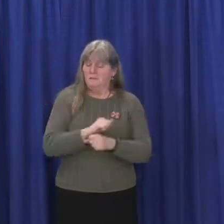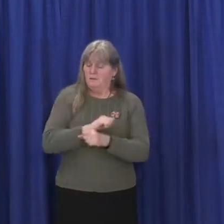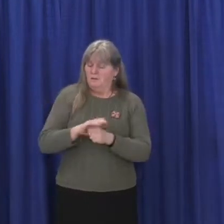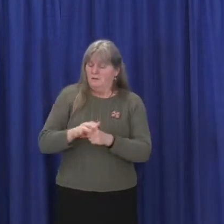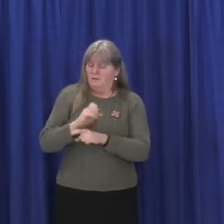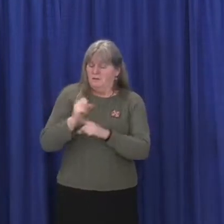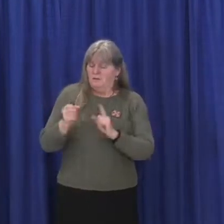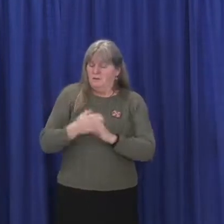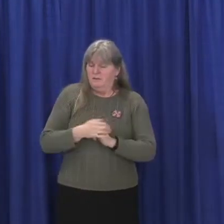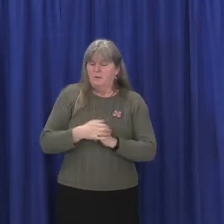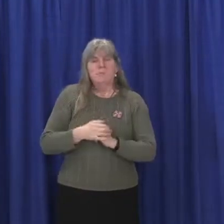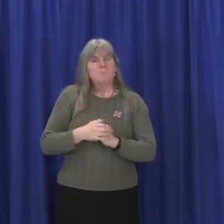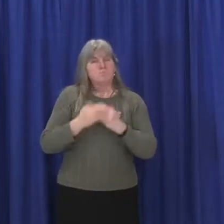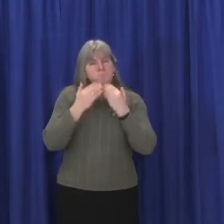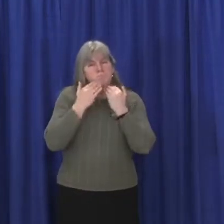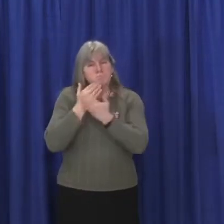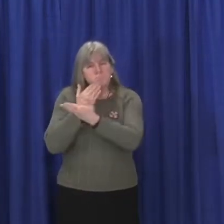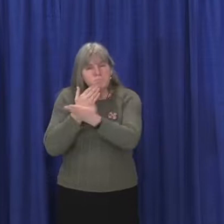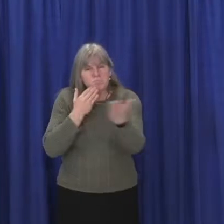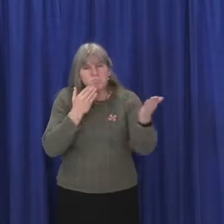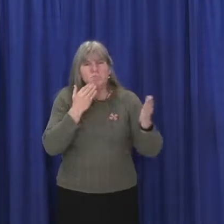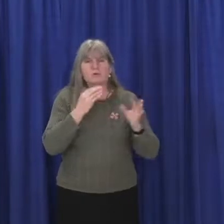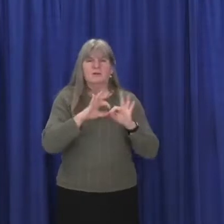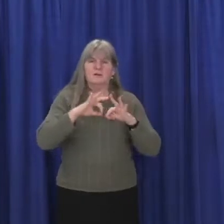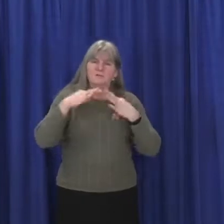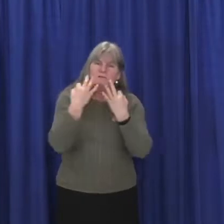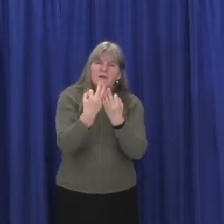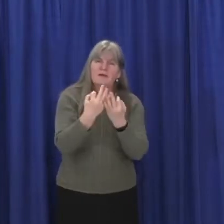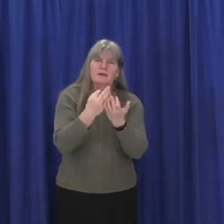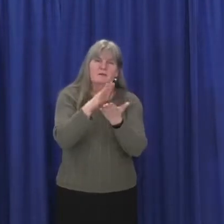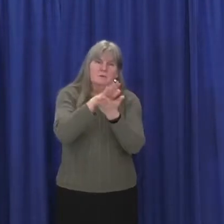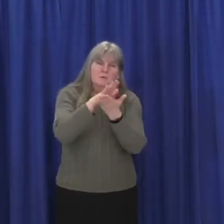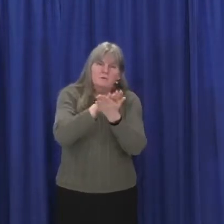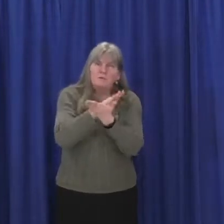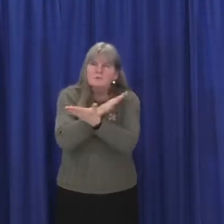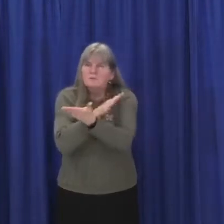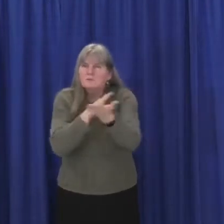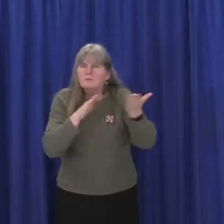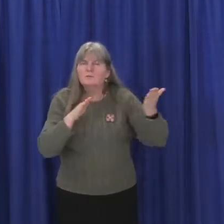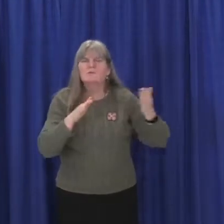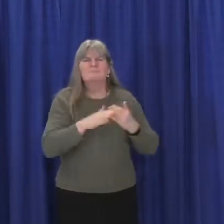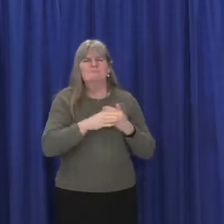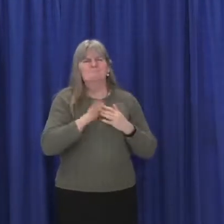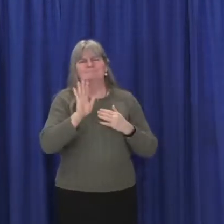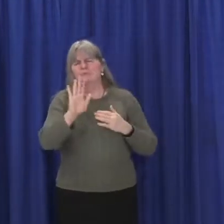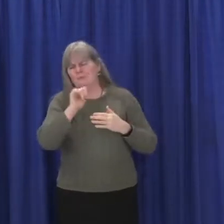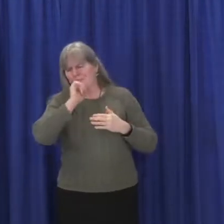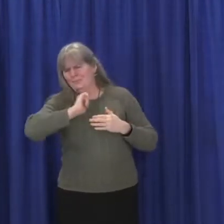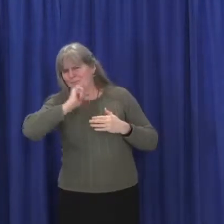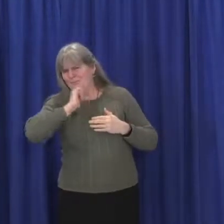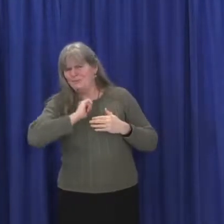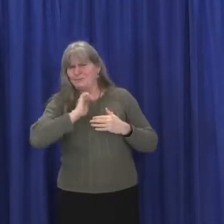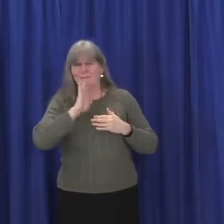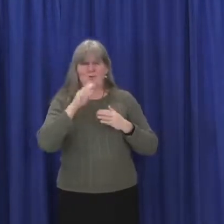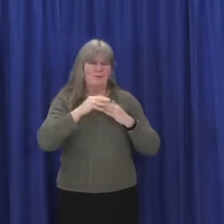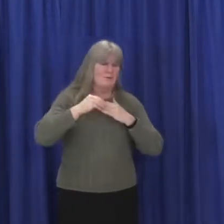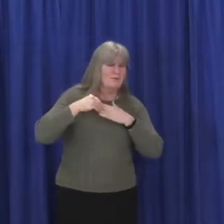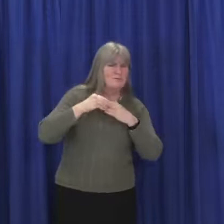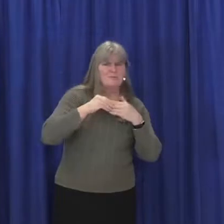to thank families and school communities for your attention and patience and flexibilities, as the schools inevitably shift from in person